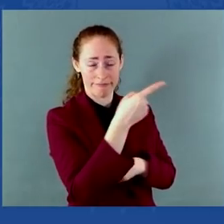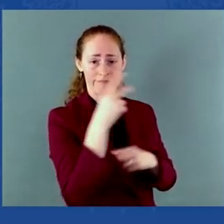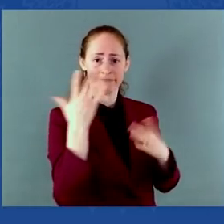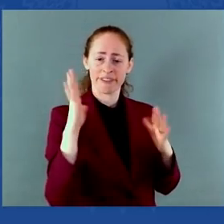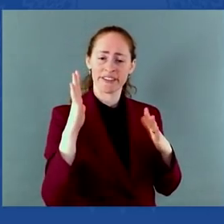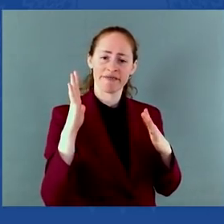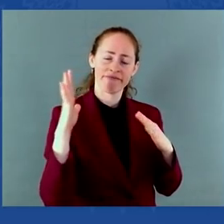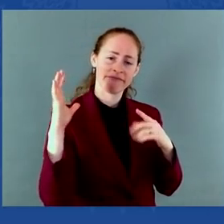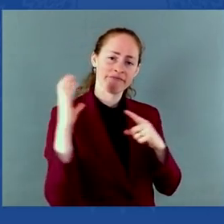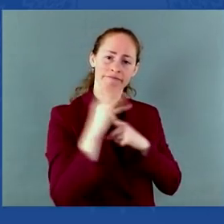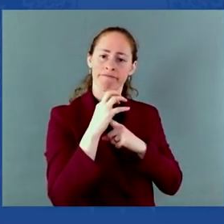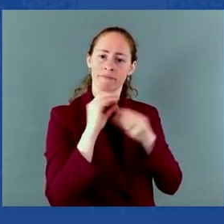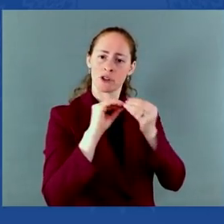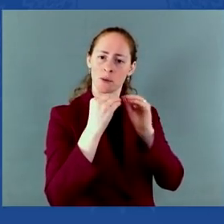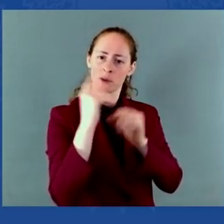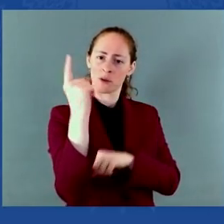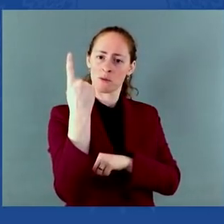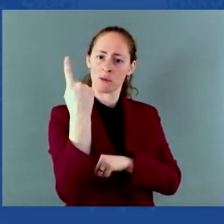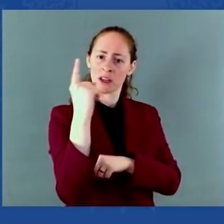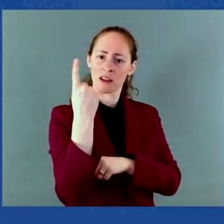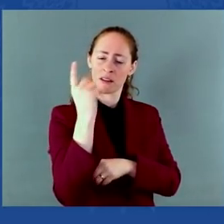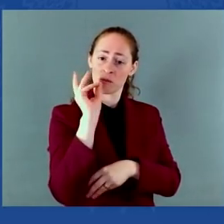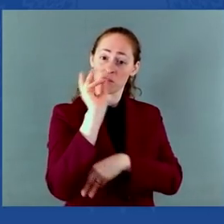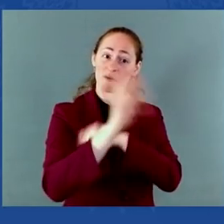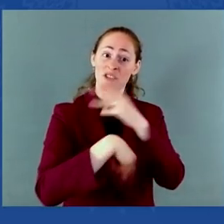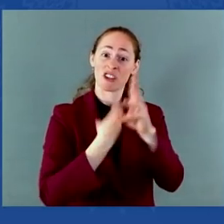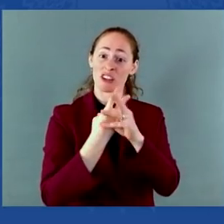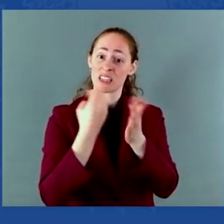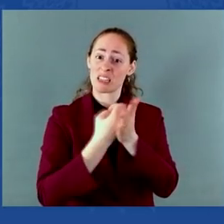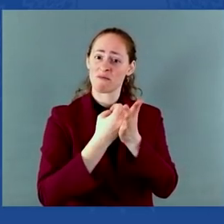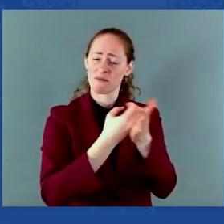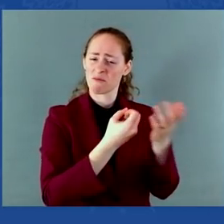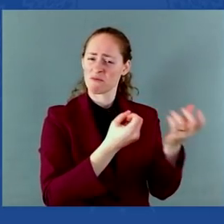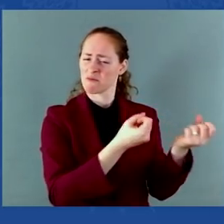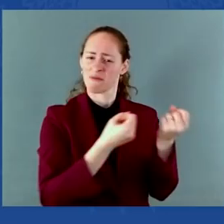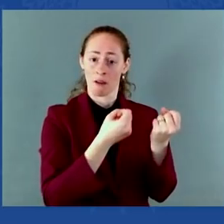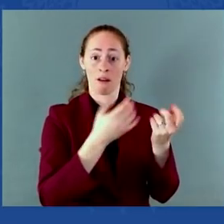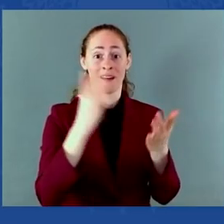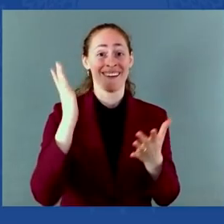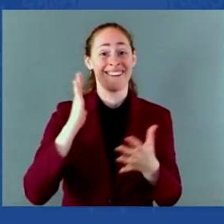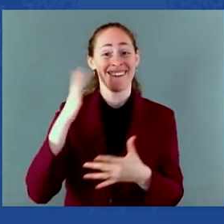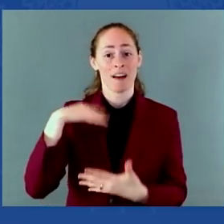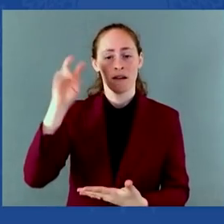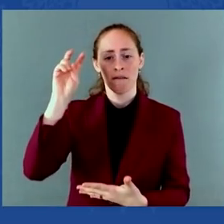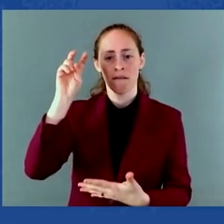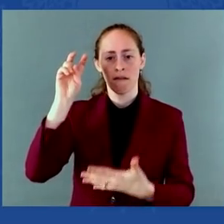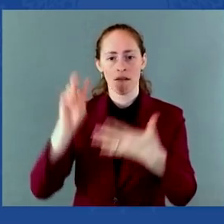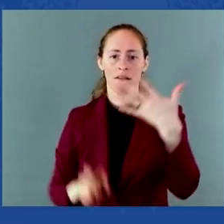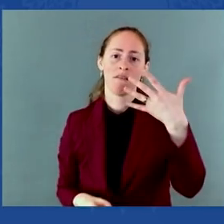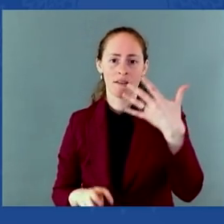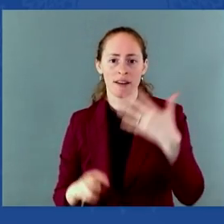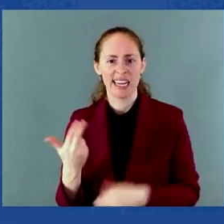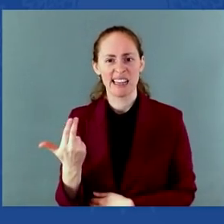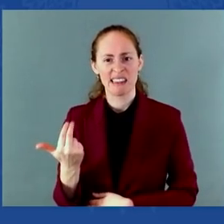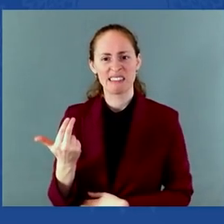we now rank 13th in the world in terms of infrastructure. Well, we're about to turn things around in a big way.